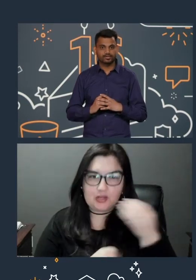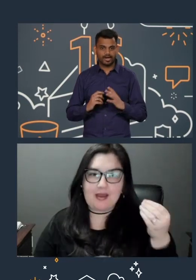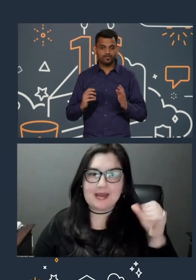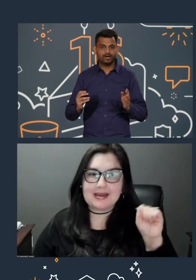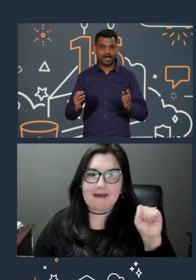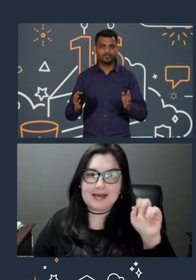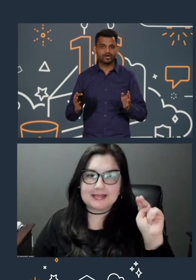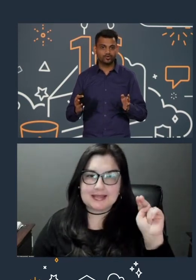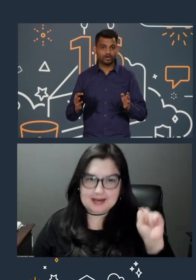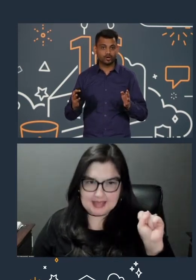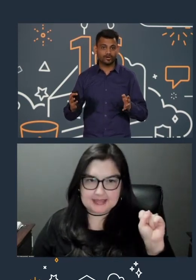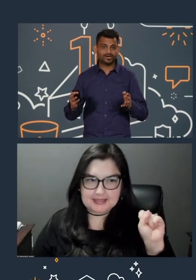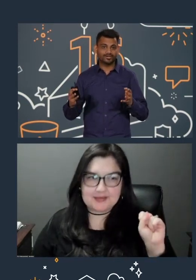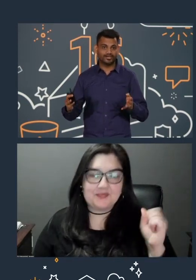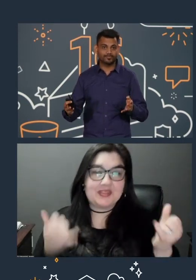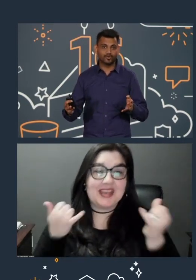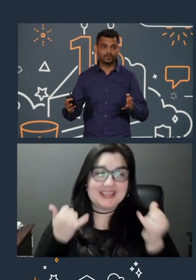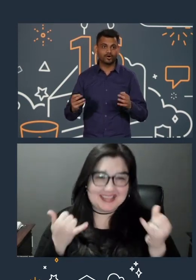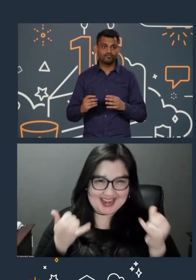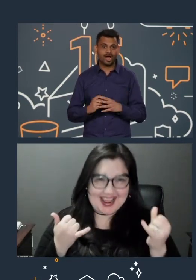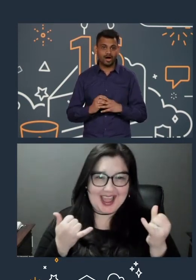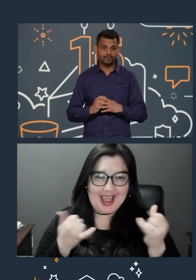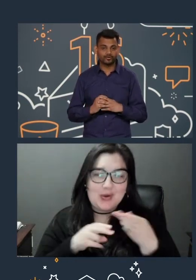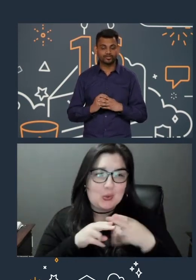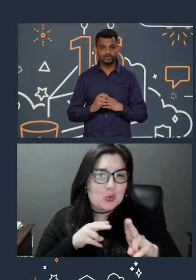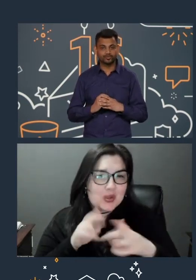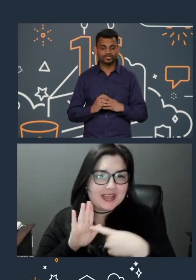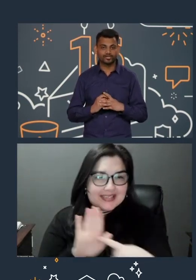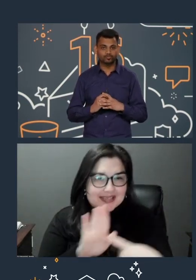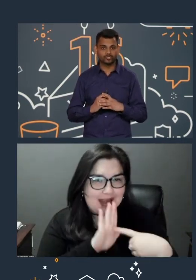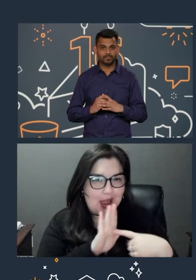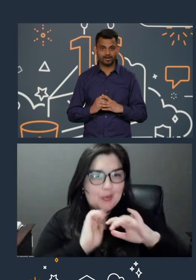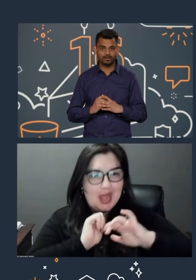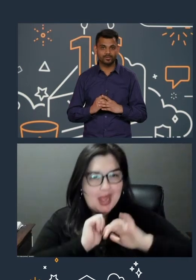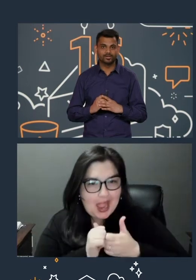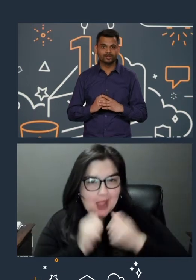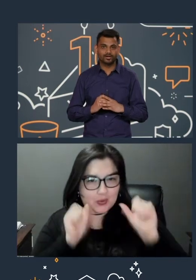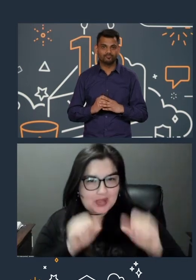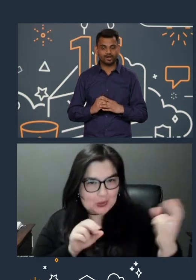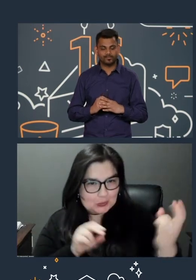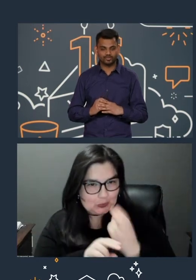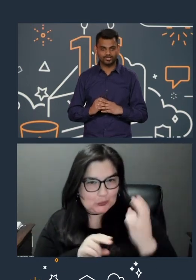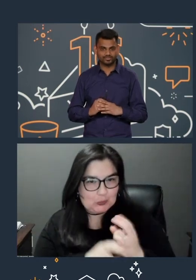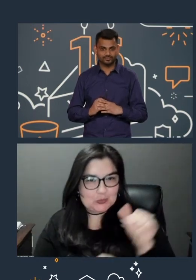Now, I'm gonna do a quick demo of how you can use AWS Backup for Amazon S3.